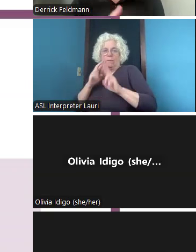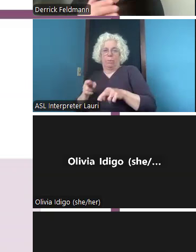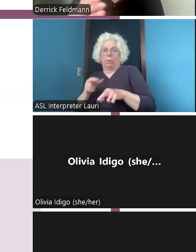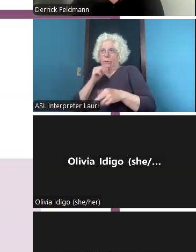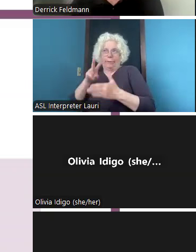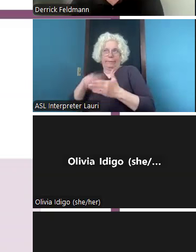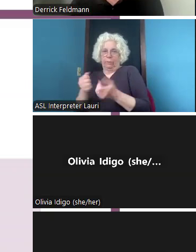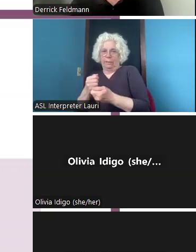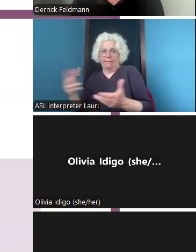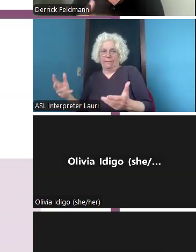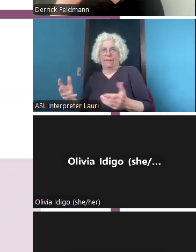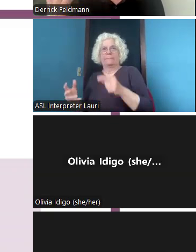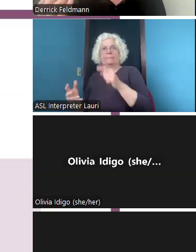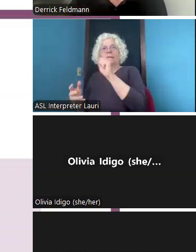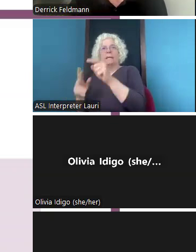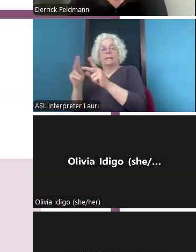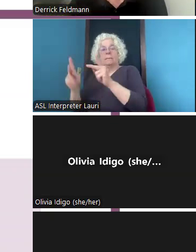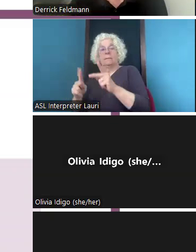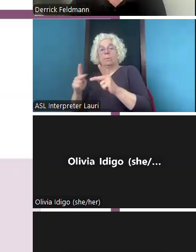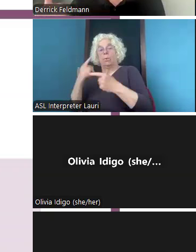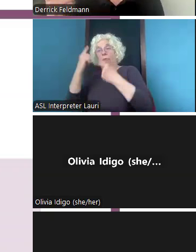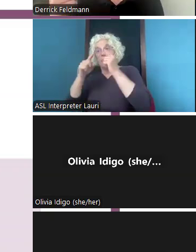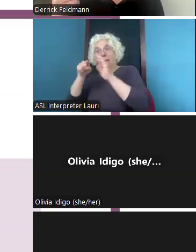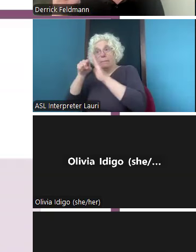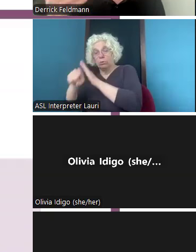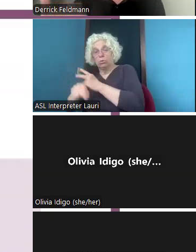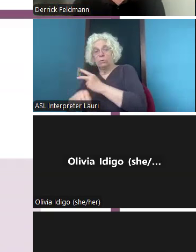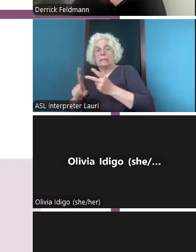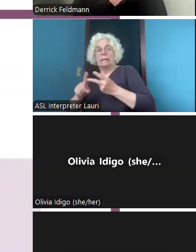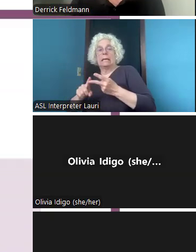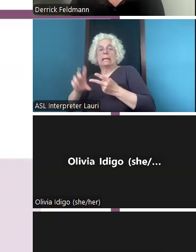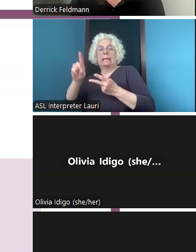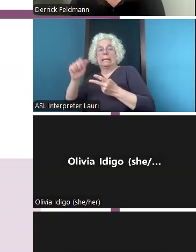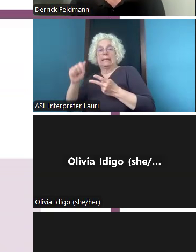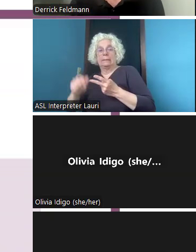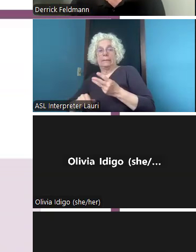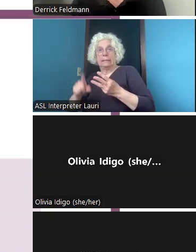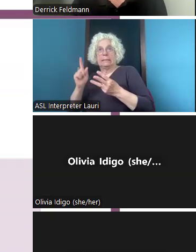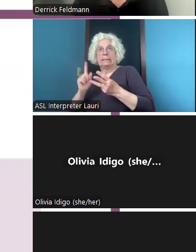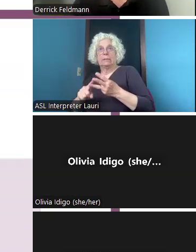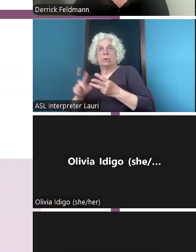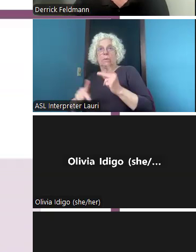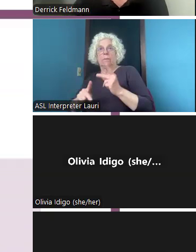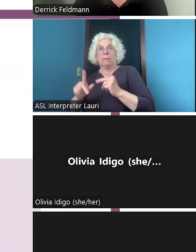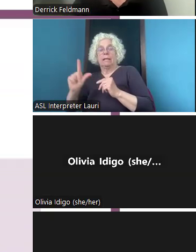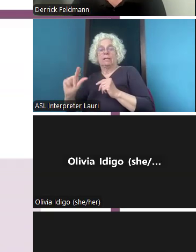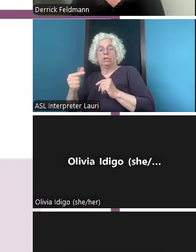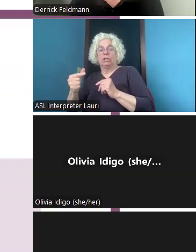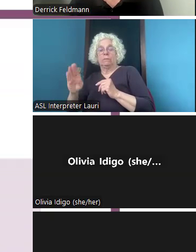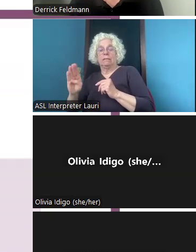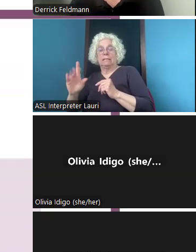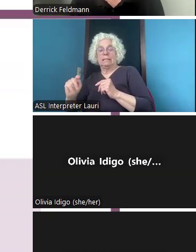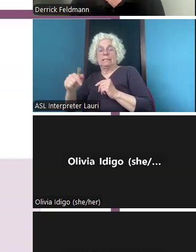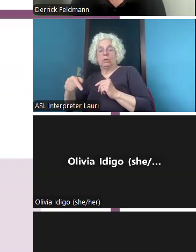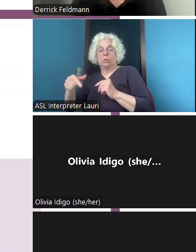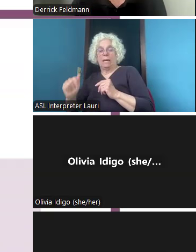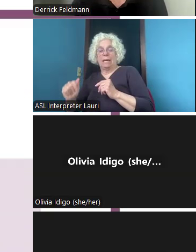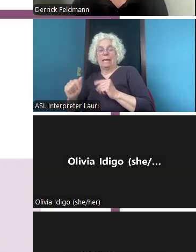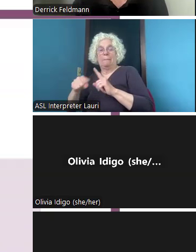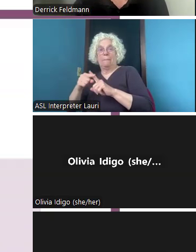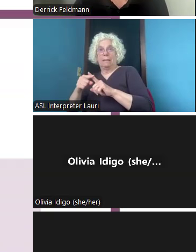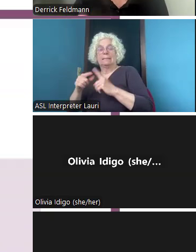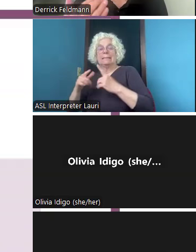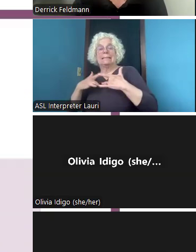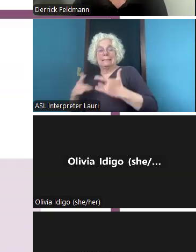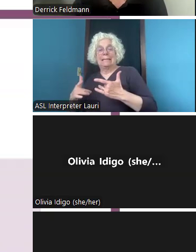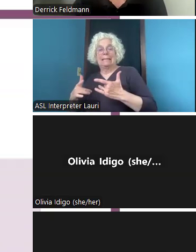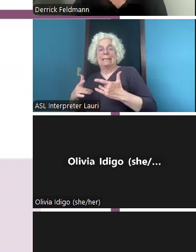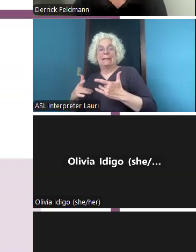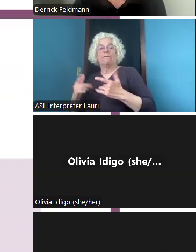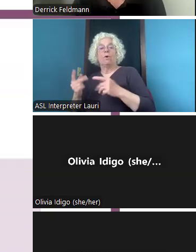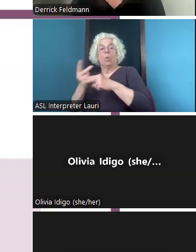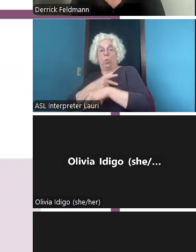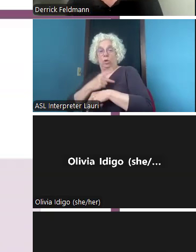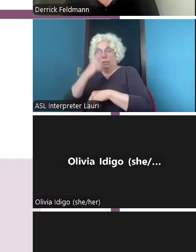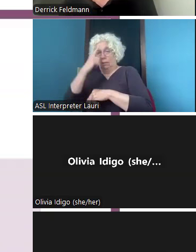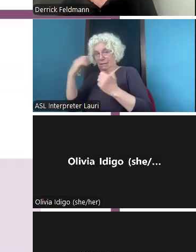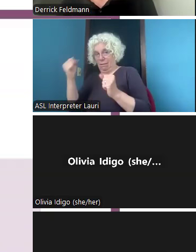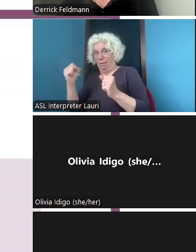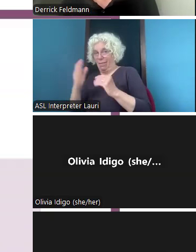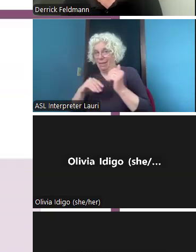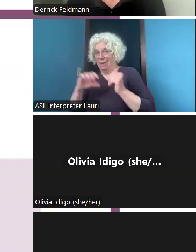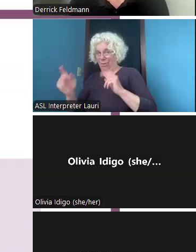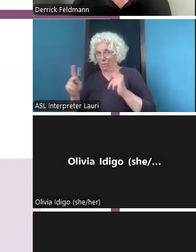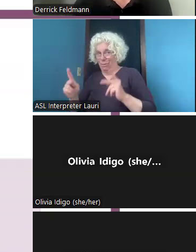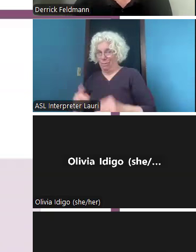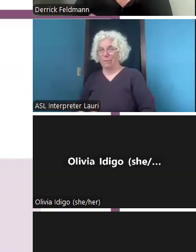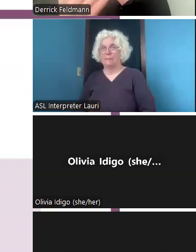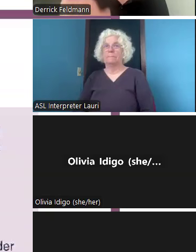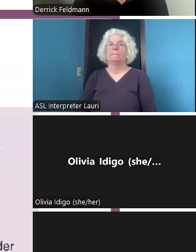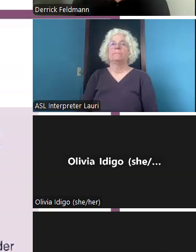people with suicidal ideation, people with disabilities, and people who identify as LGBTQIA+ 2S tend to have poor mental health as we've seen in other instances as well.